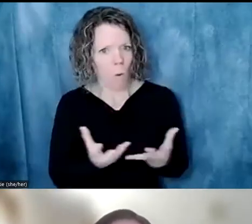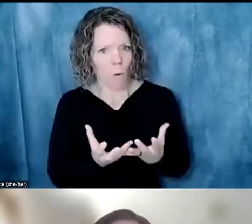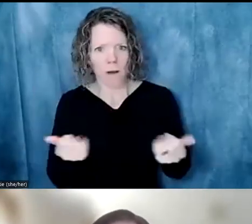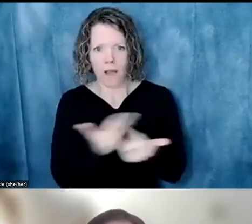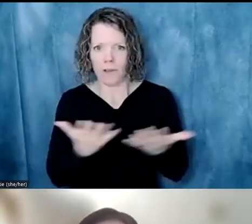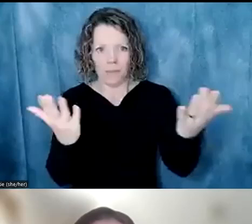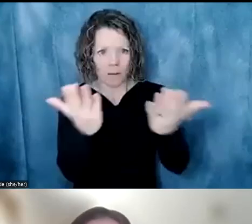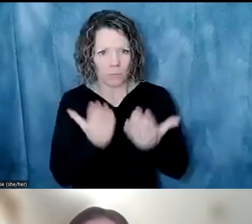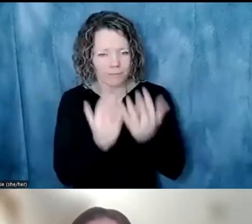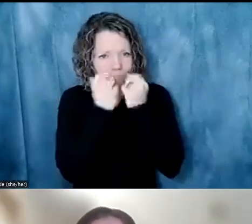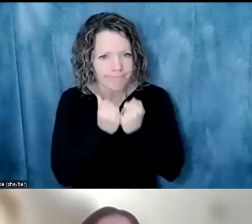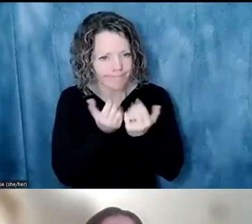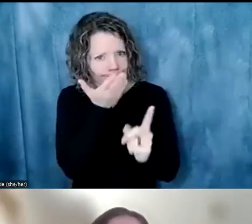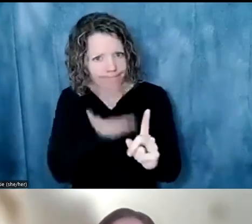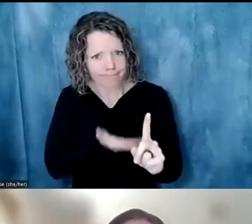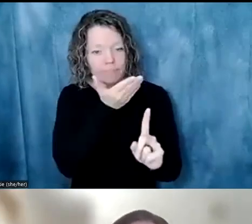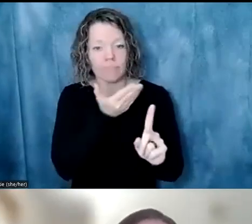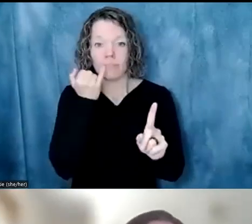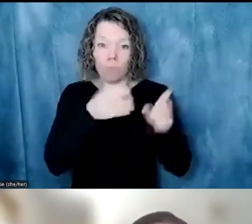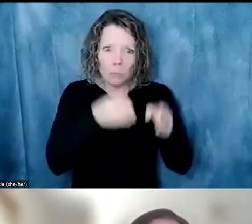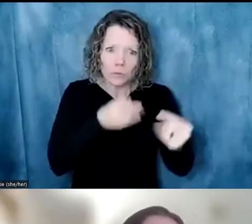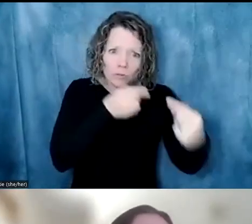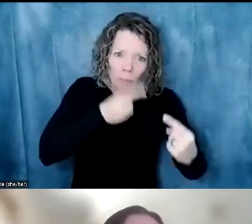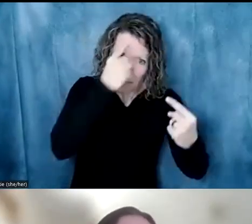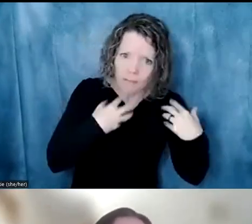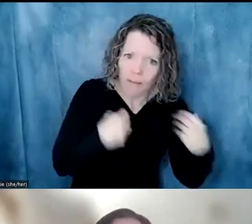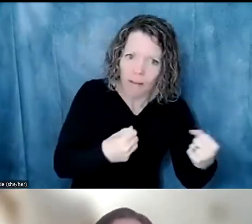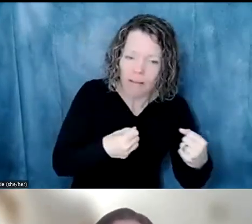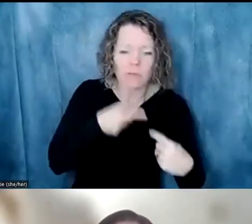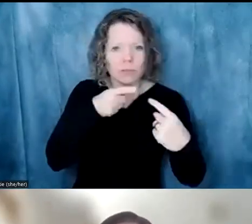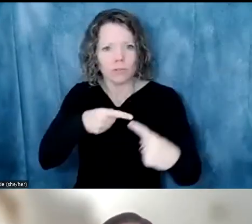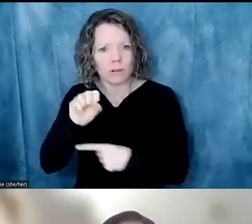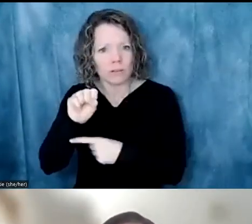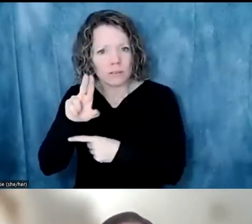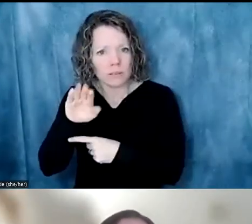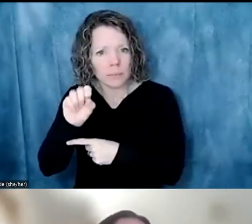struggling with their mental health, who is also struggling with substances, has a high likelihood